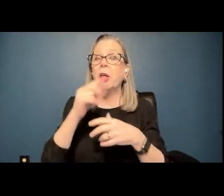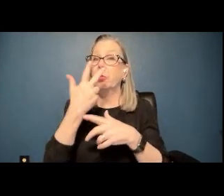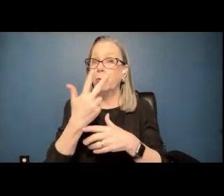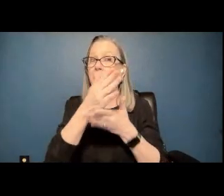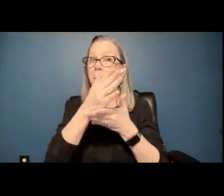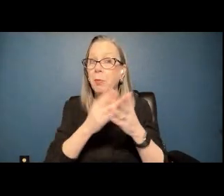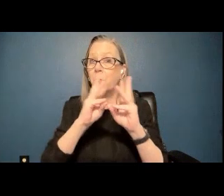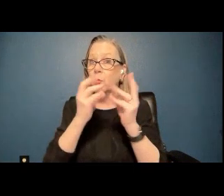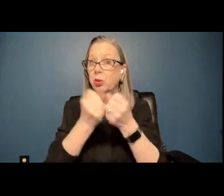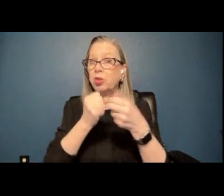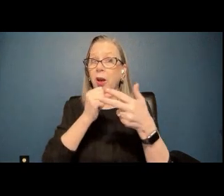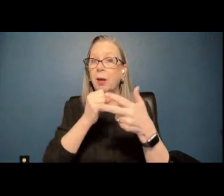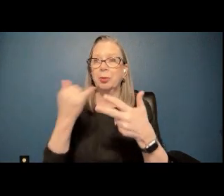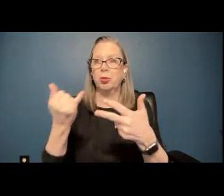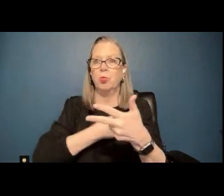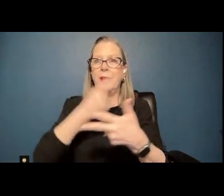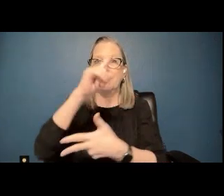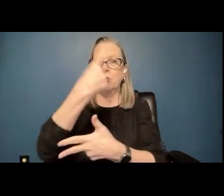focused on direct care workforce data.